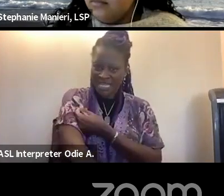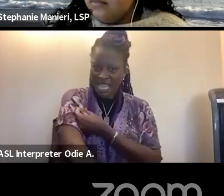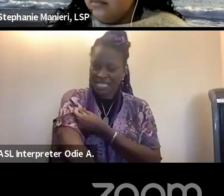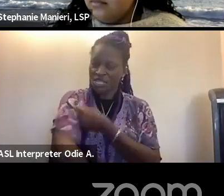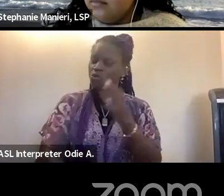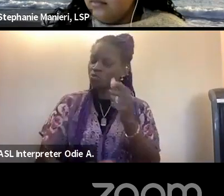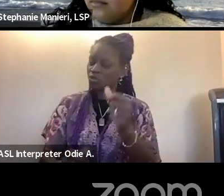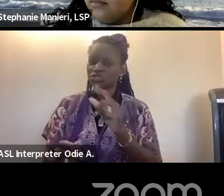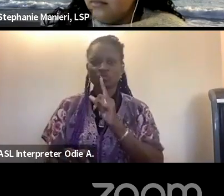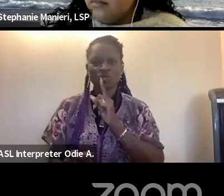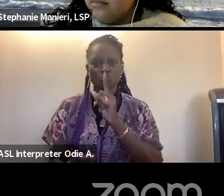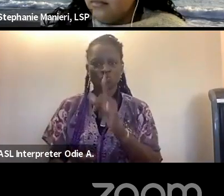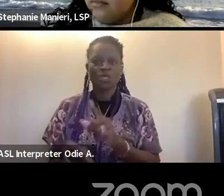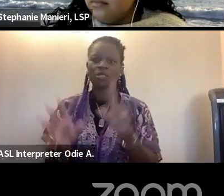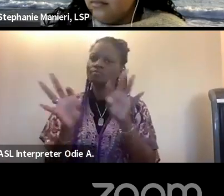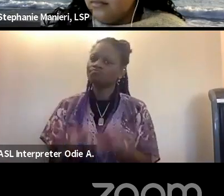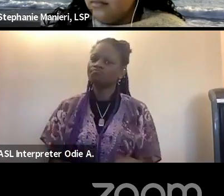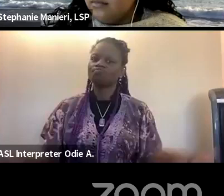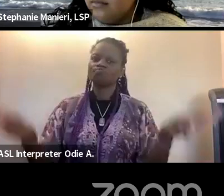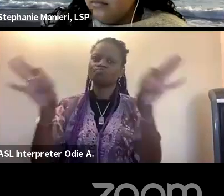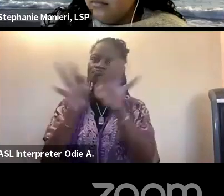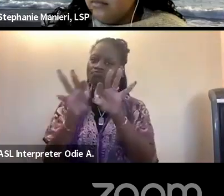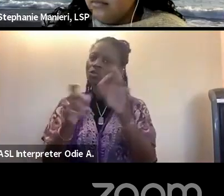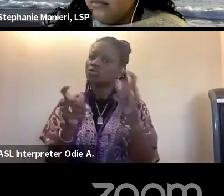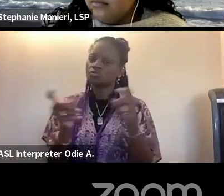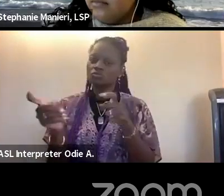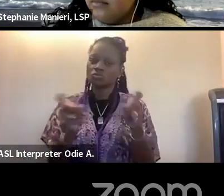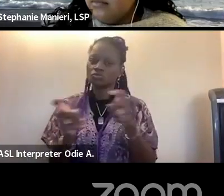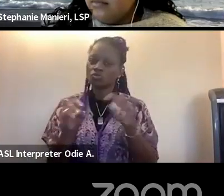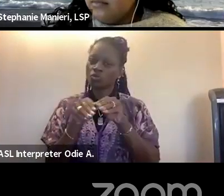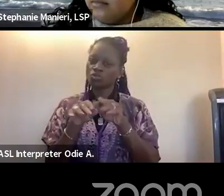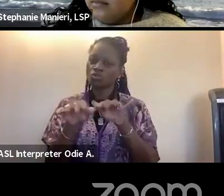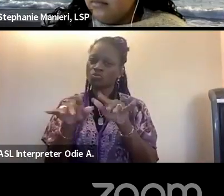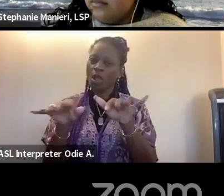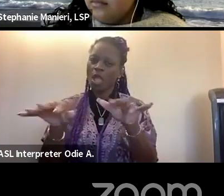to control the spread of this virus and to protect our community